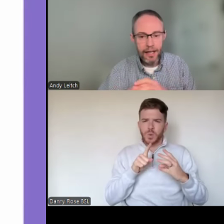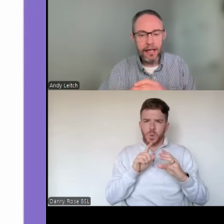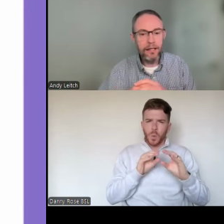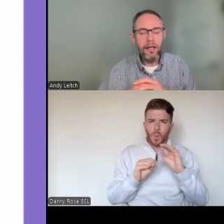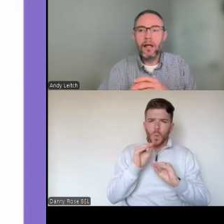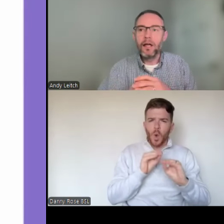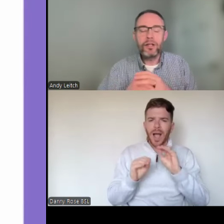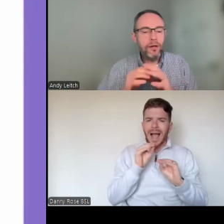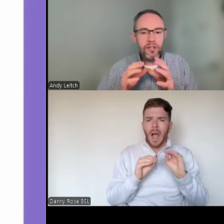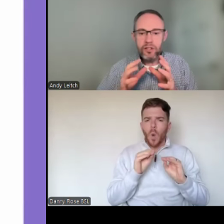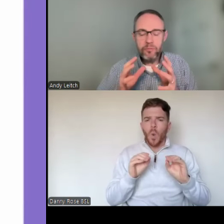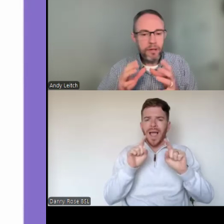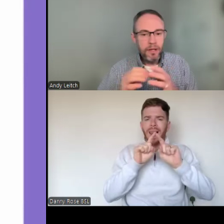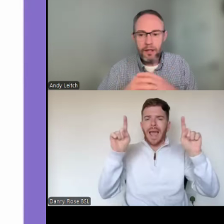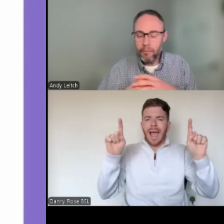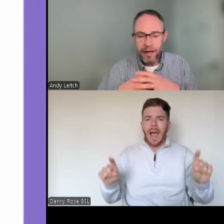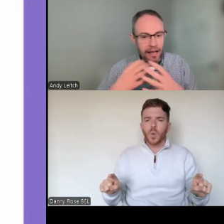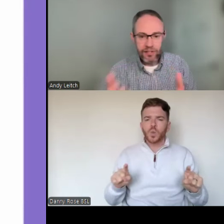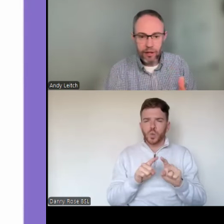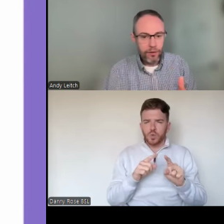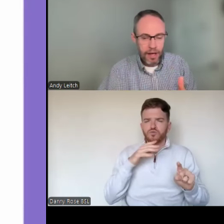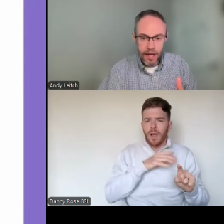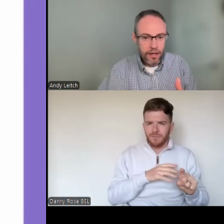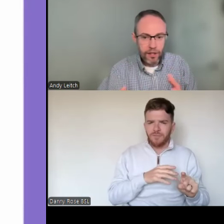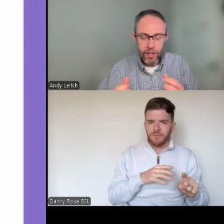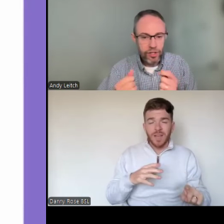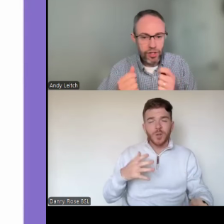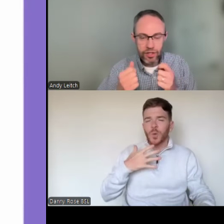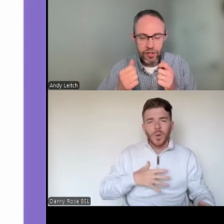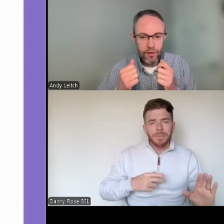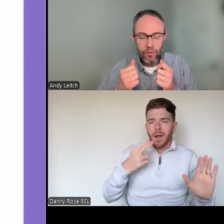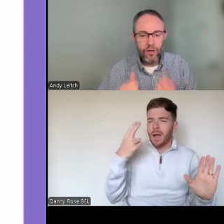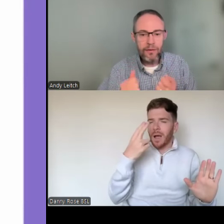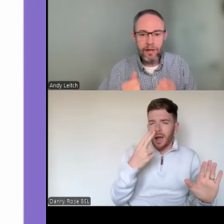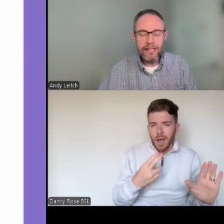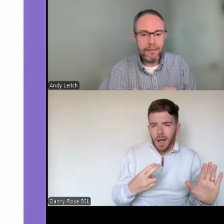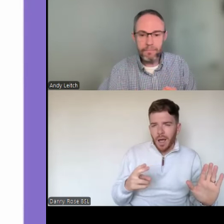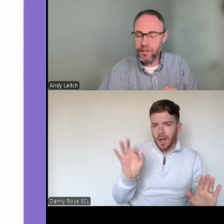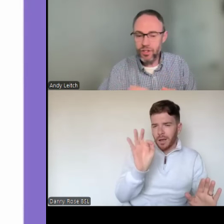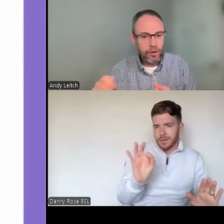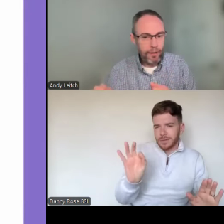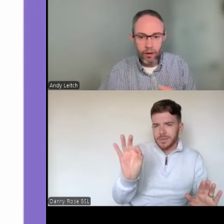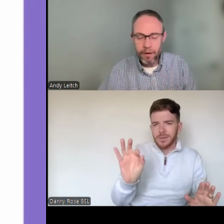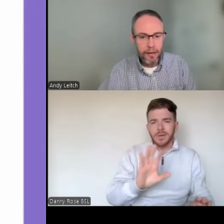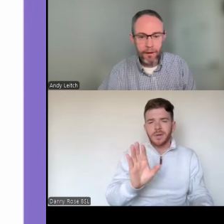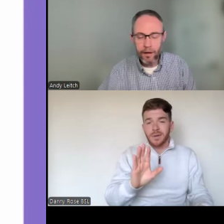Again, you don't need to be Picasso here. You can just do it really, really simply, scribble it on paper,